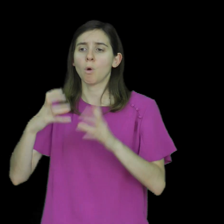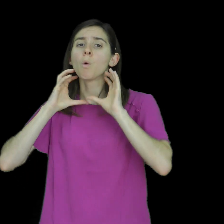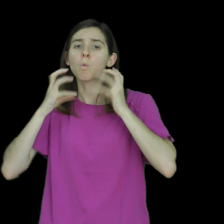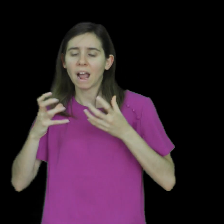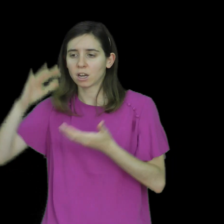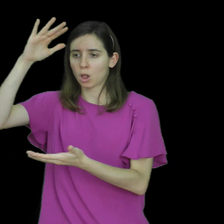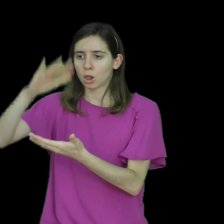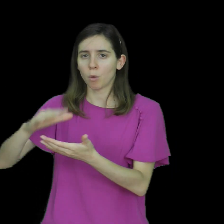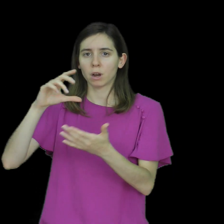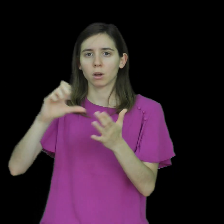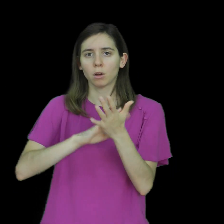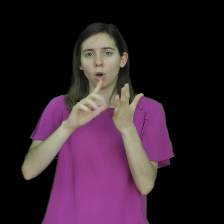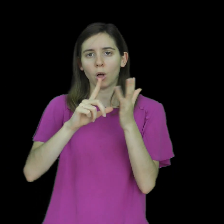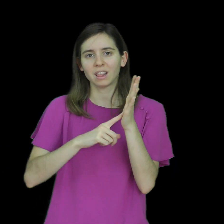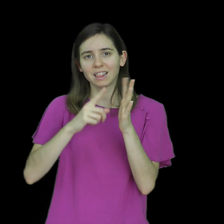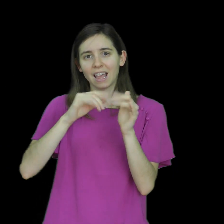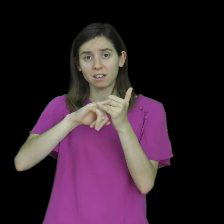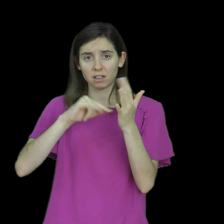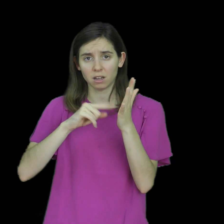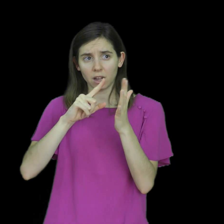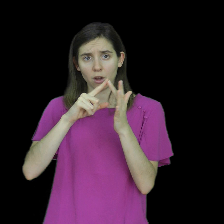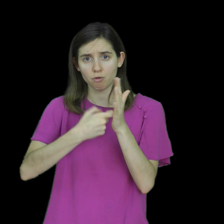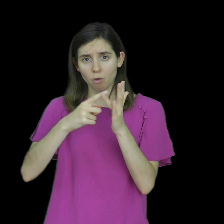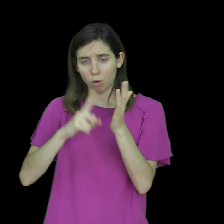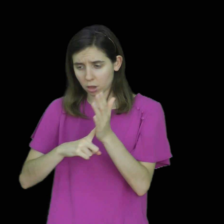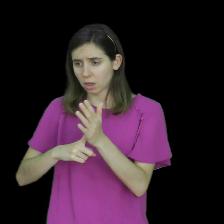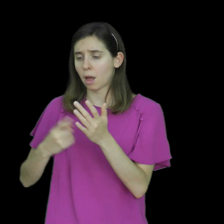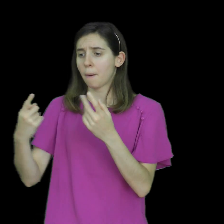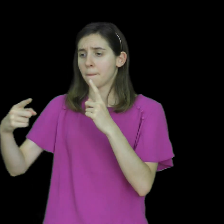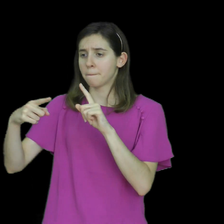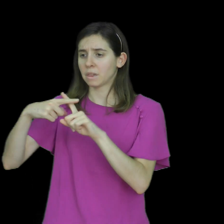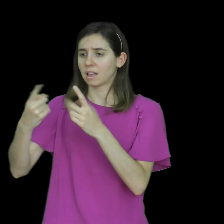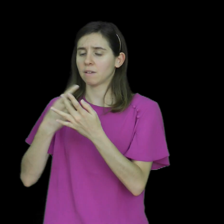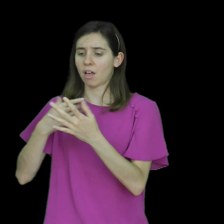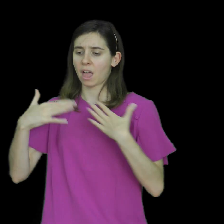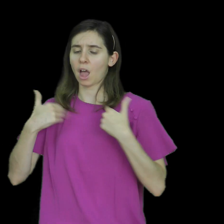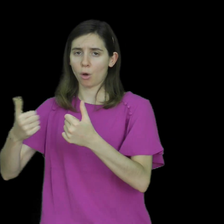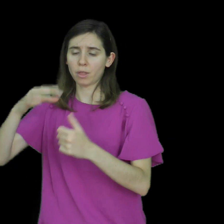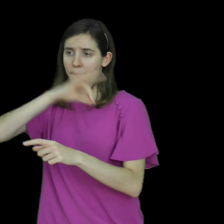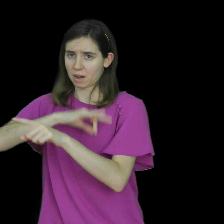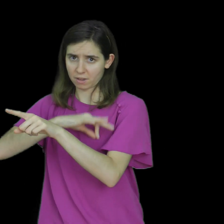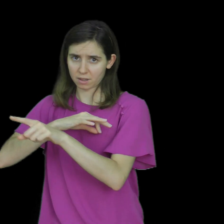experienced multiple other health benefits. Many participants eventually